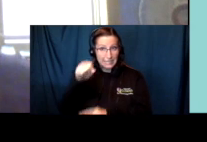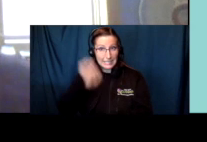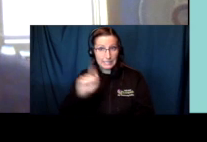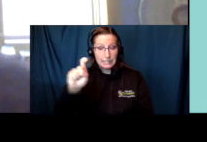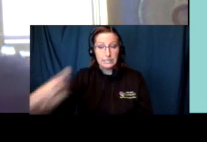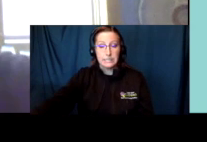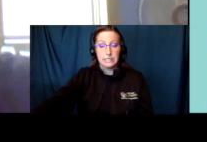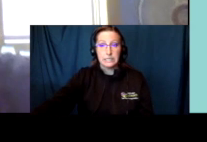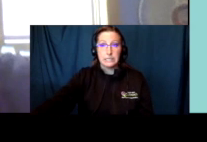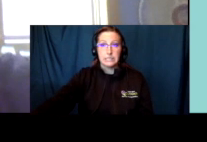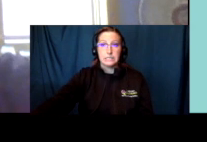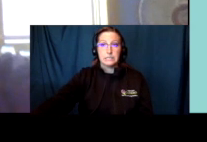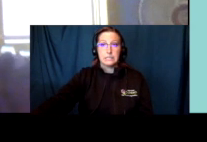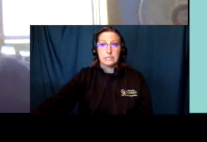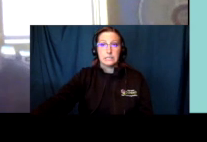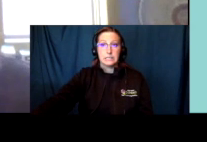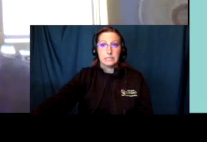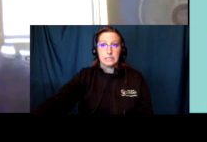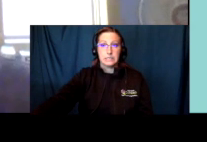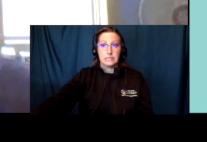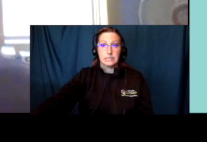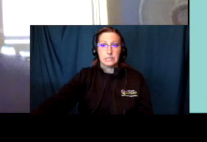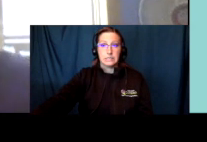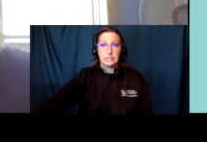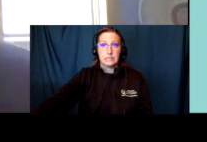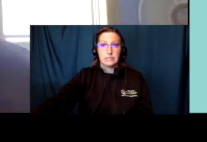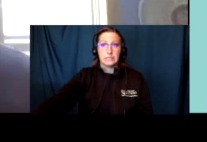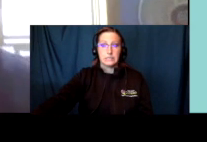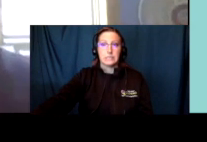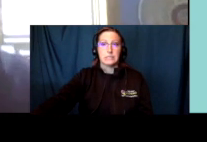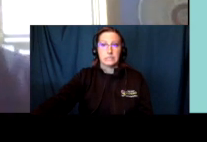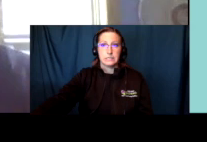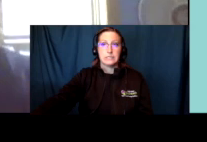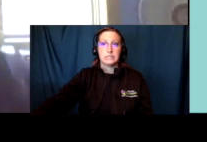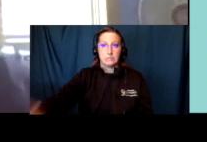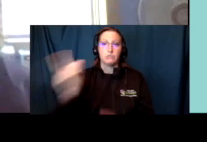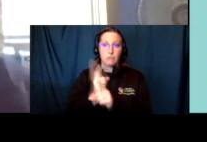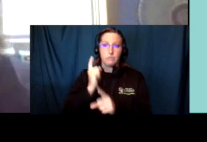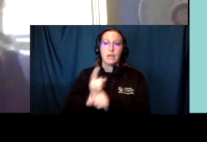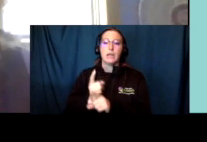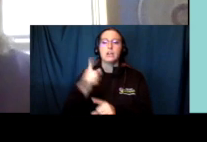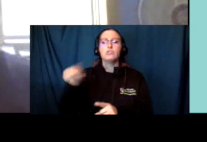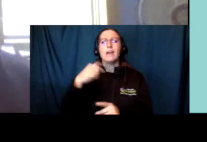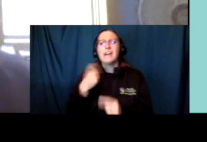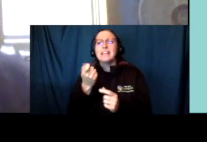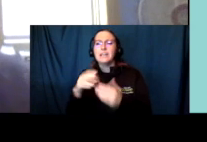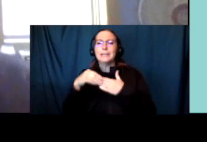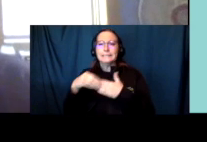get going and time myself here? Stacie: Yes, that is that is absolutely correct. So you have a little a little leeway. Our interpreter stays so